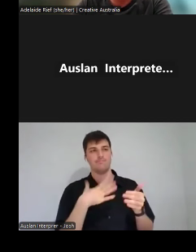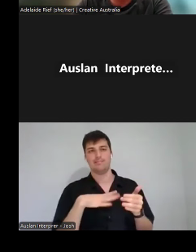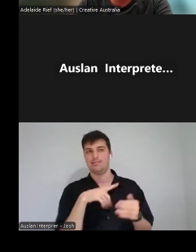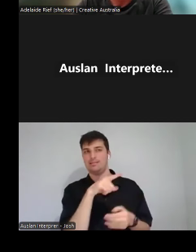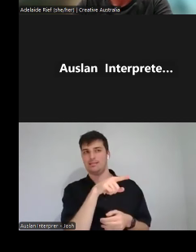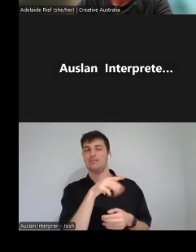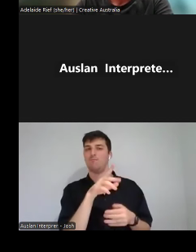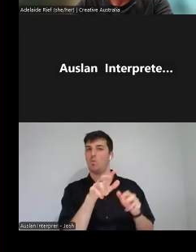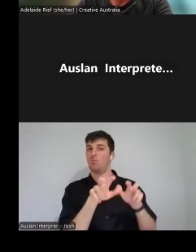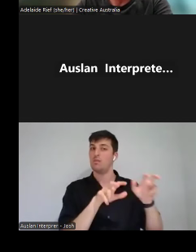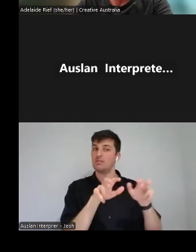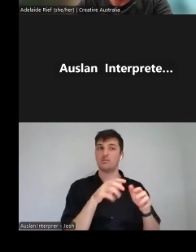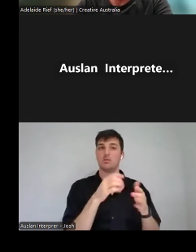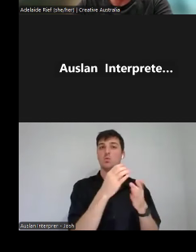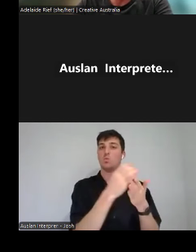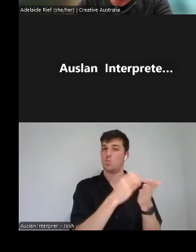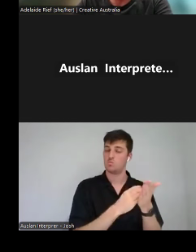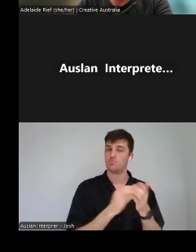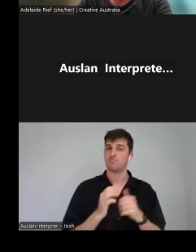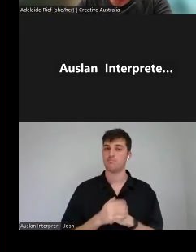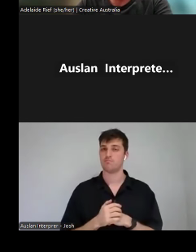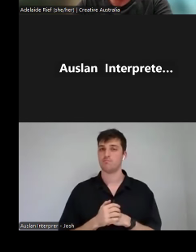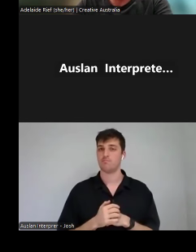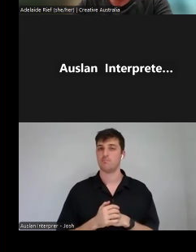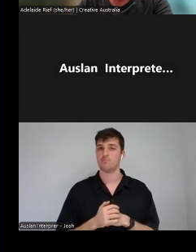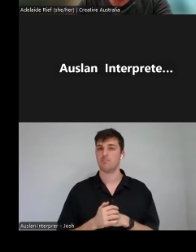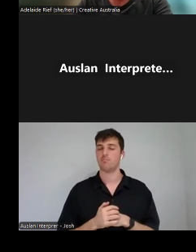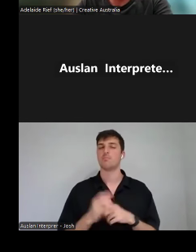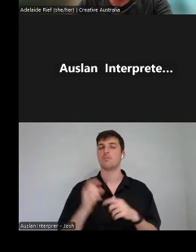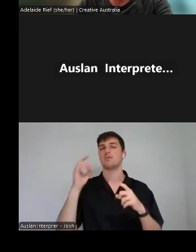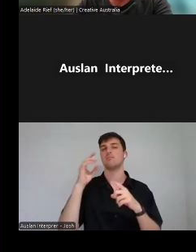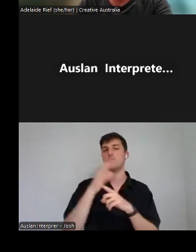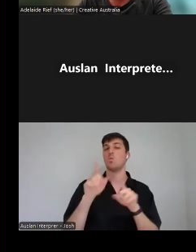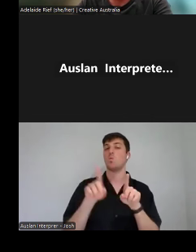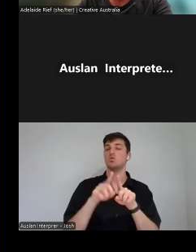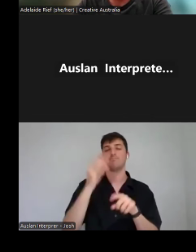meet. It is important to know we will ask you to complete a grant report once you've spent